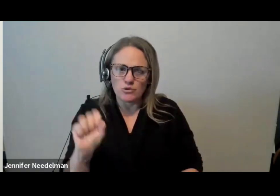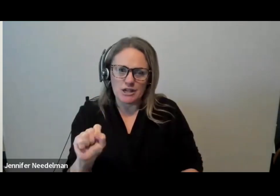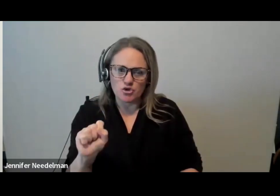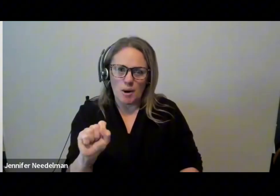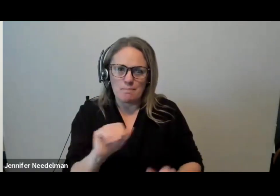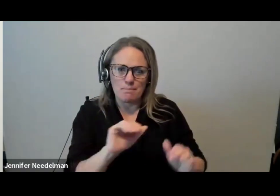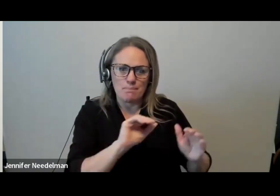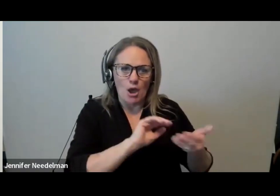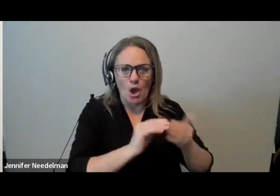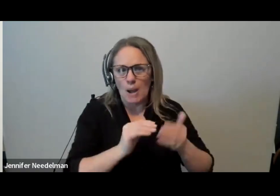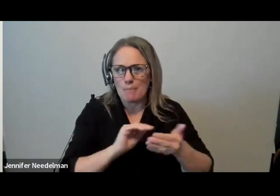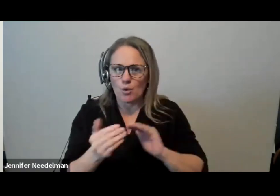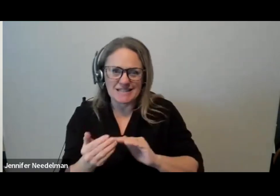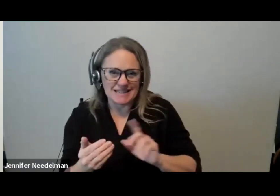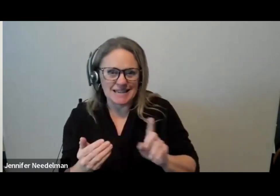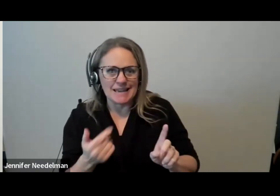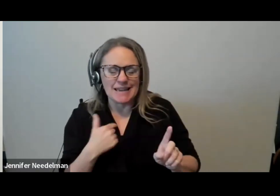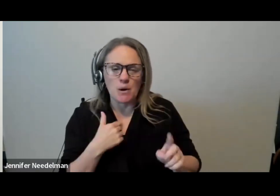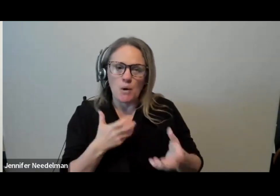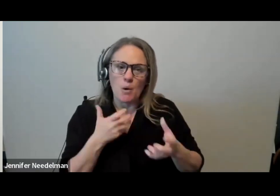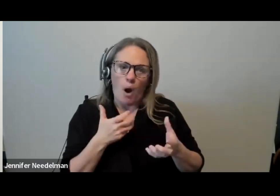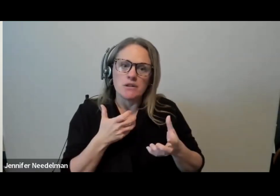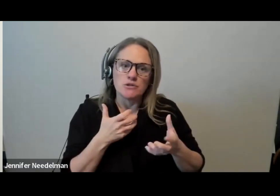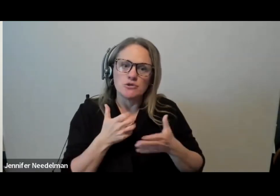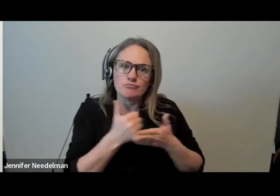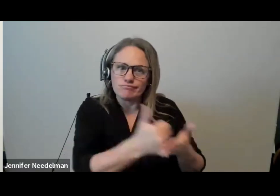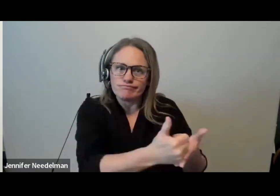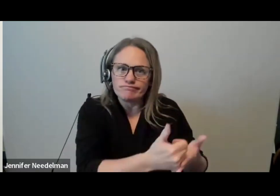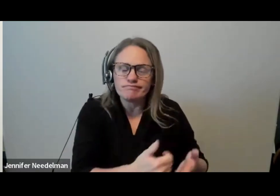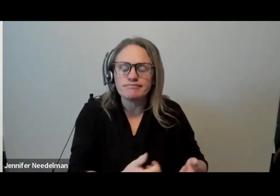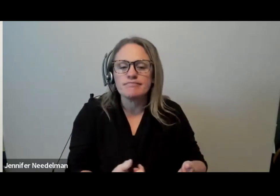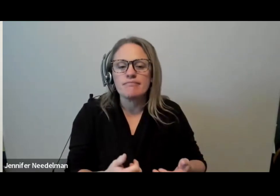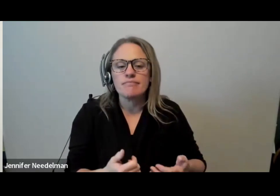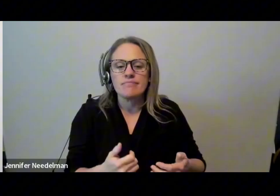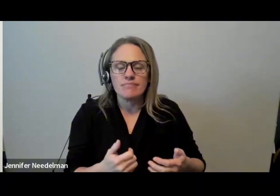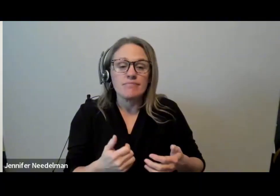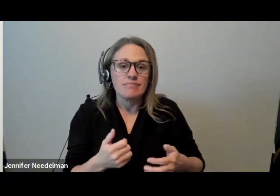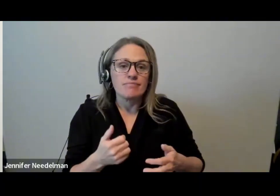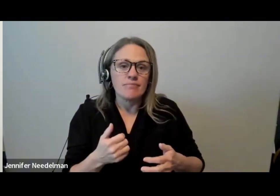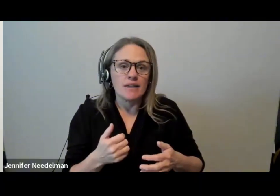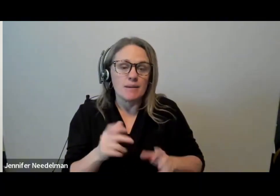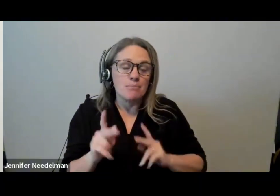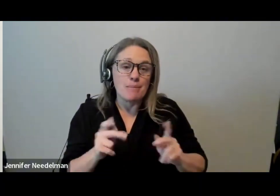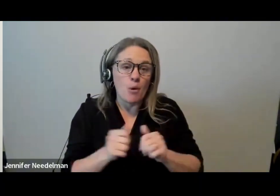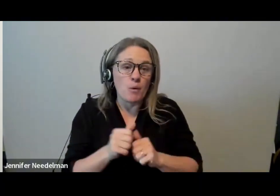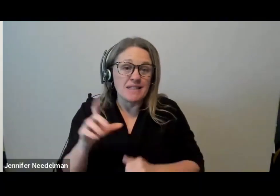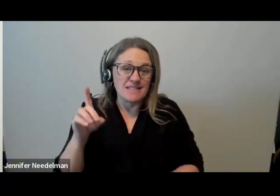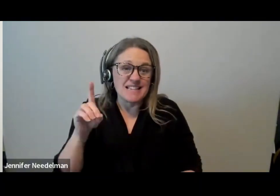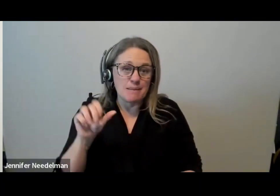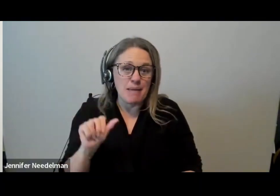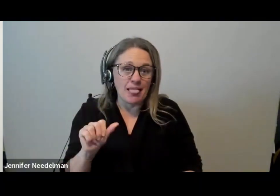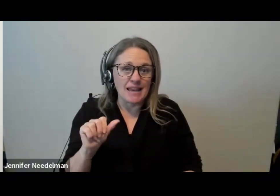of the underserved areas in gaming is to individuals with intellectual and developmental disabilities at some level that we'd